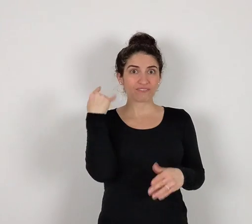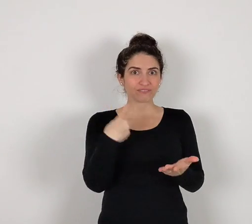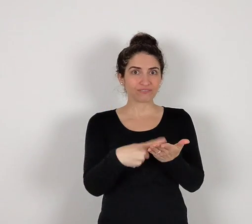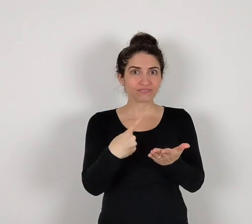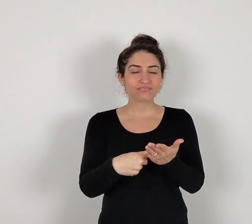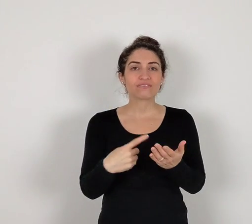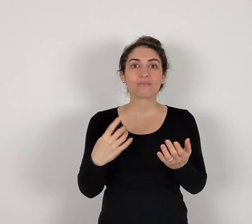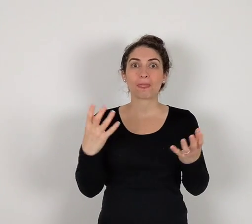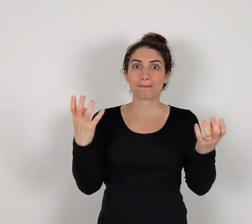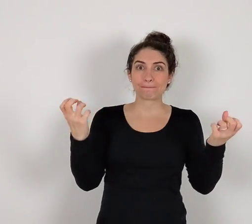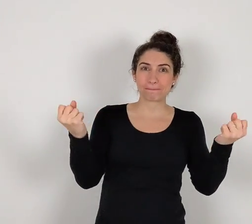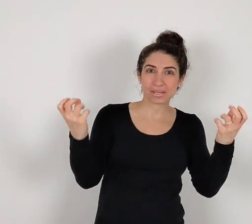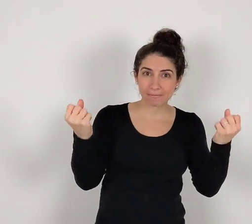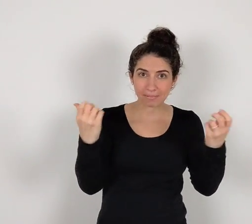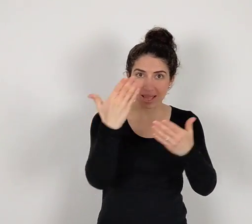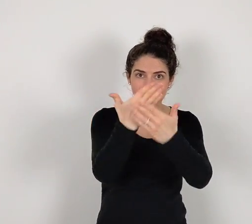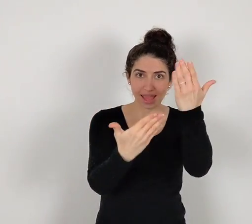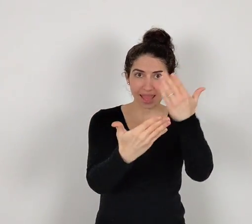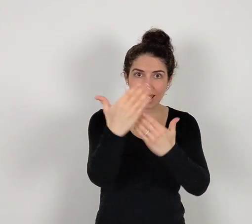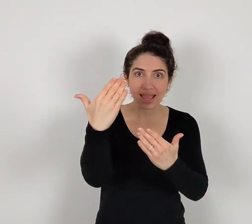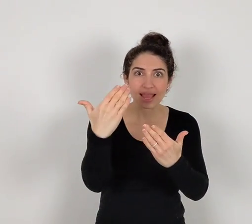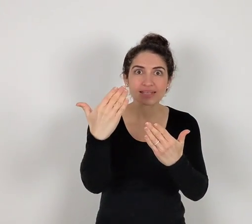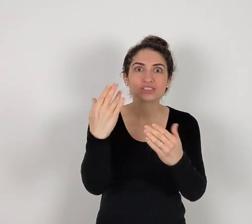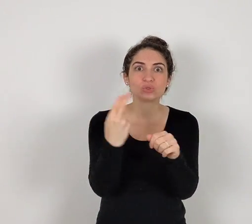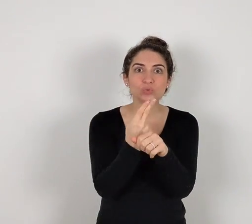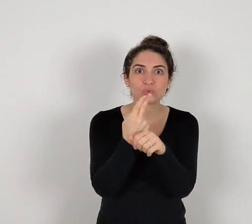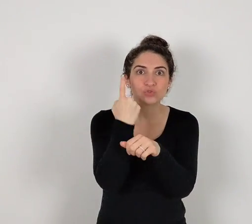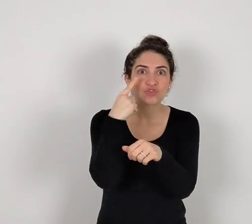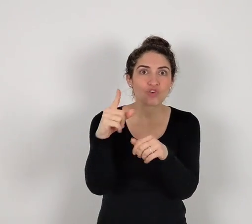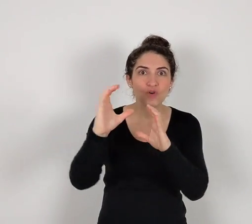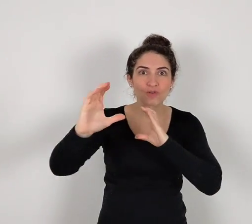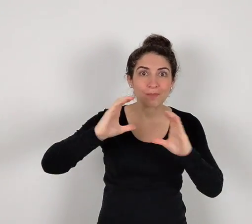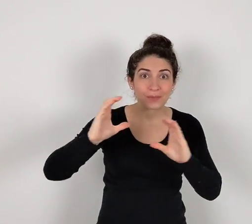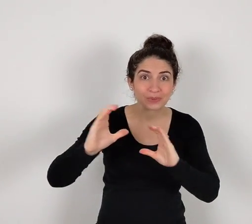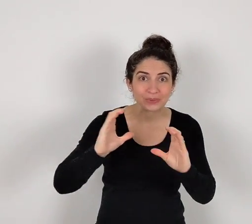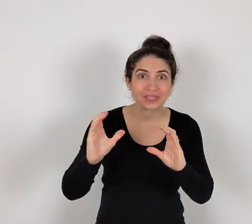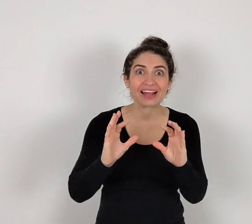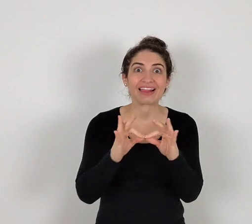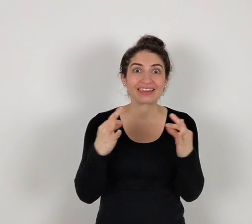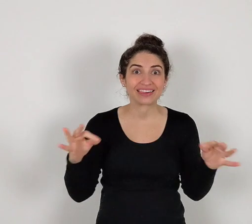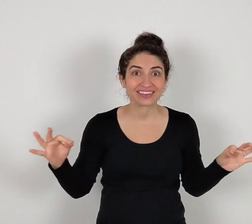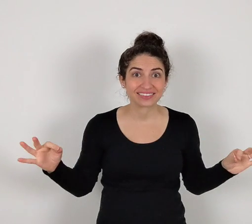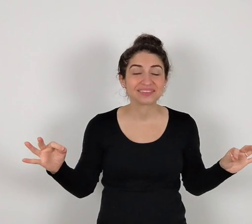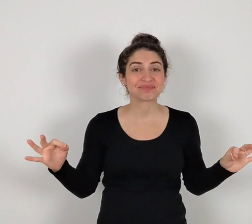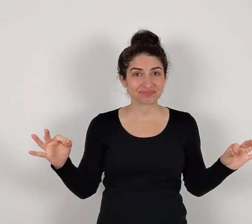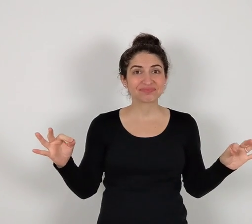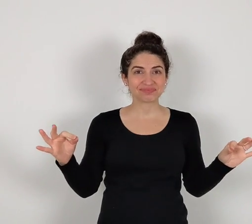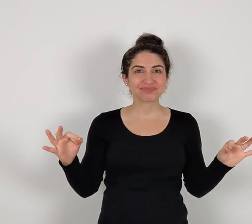If we're talking about the hands, using for communication, language...